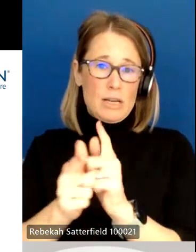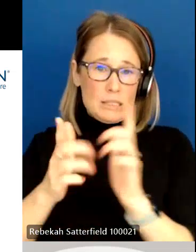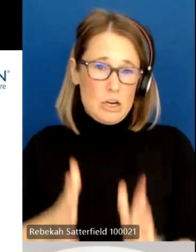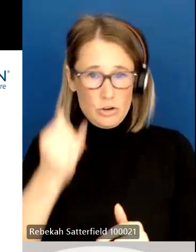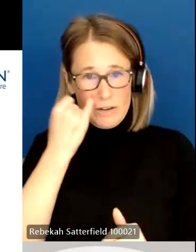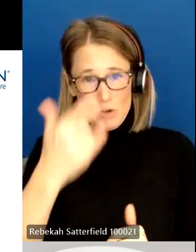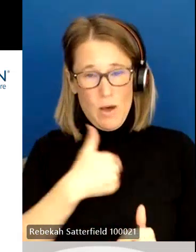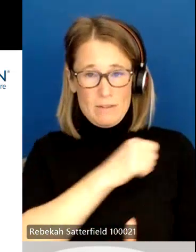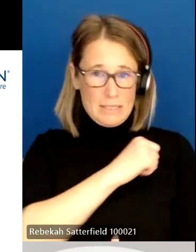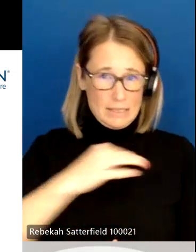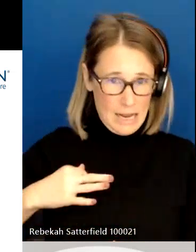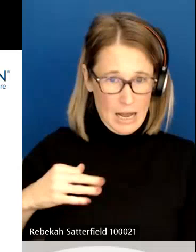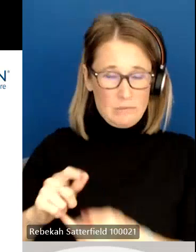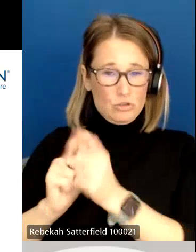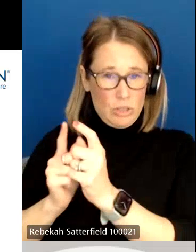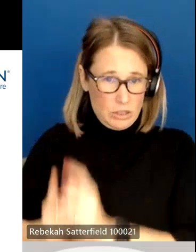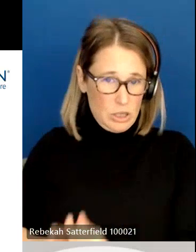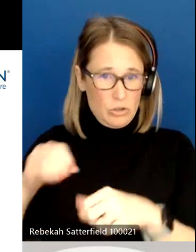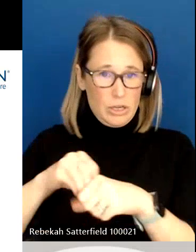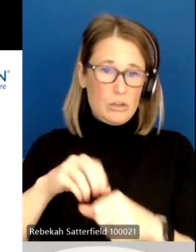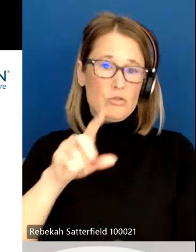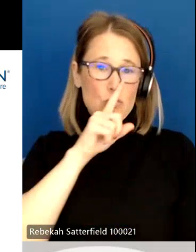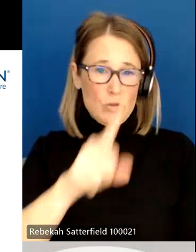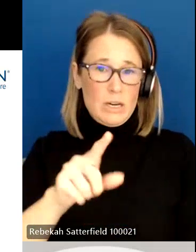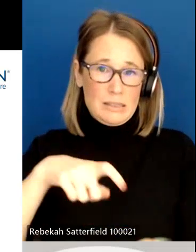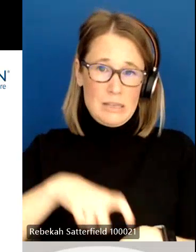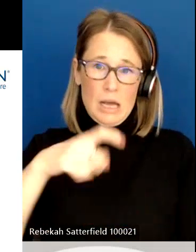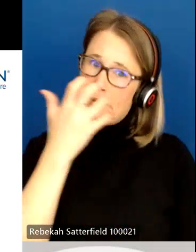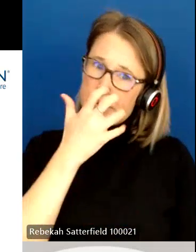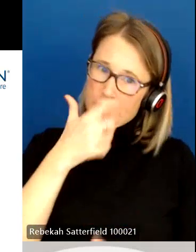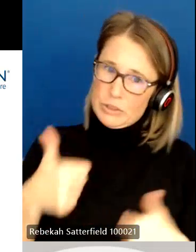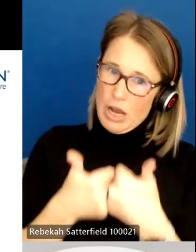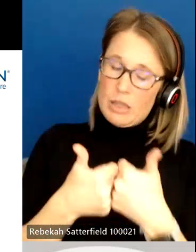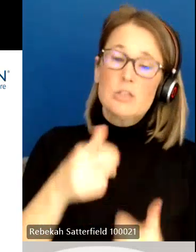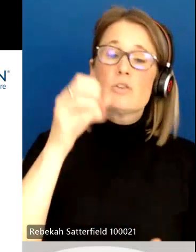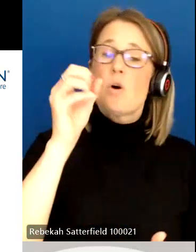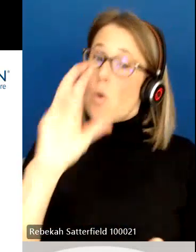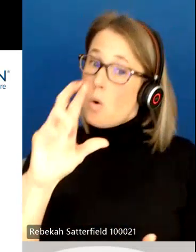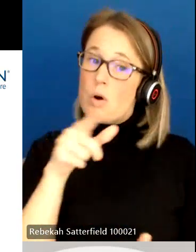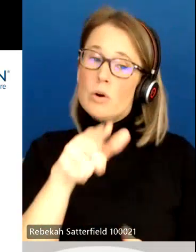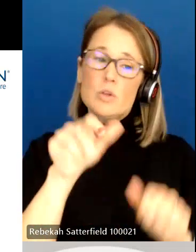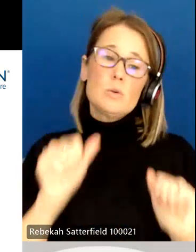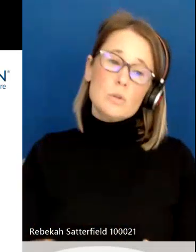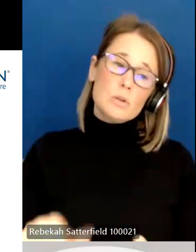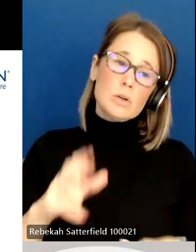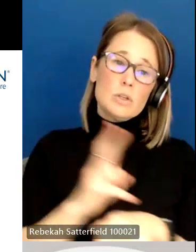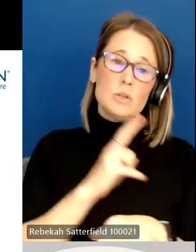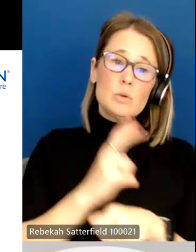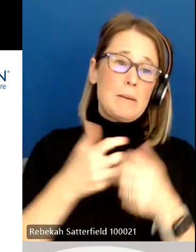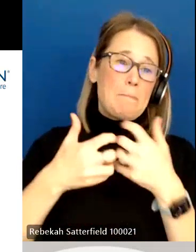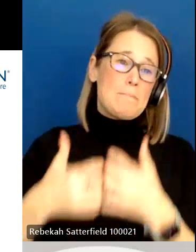do it in in real time which is a challenge or you could utilize machine translation and have